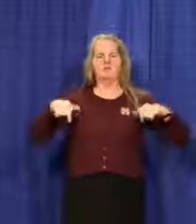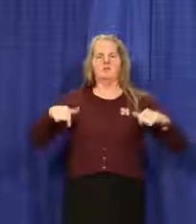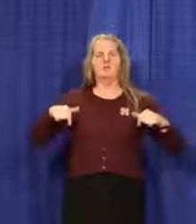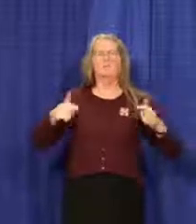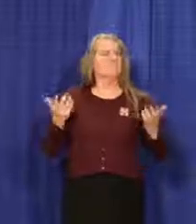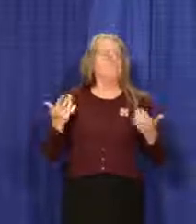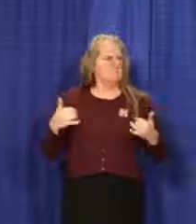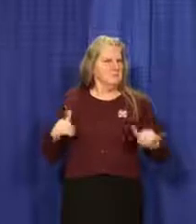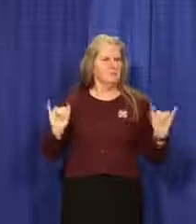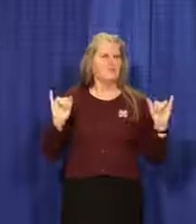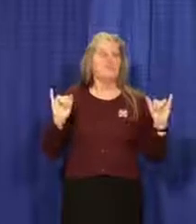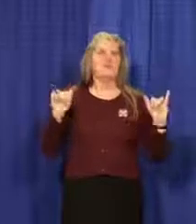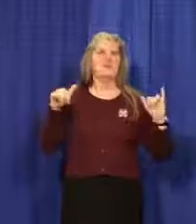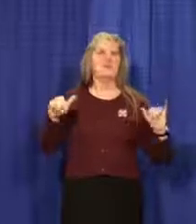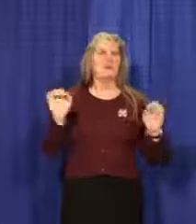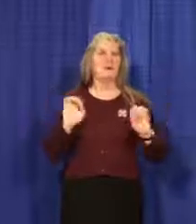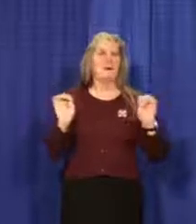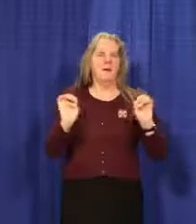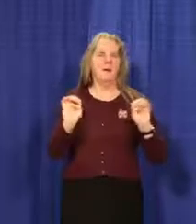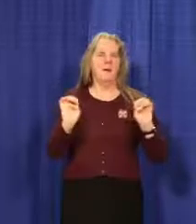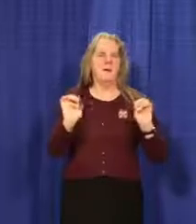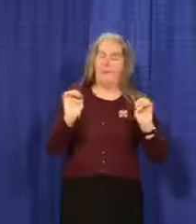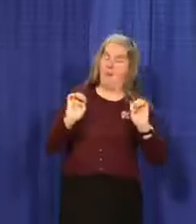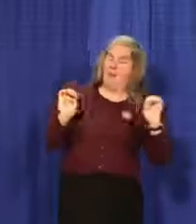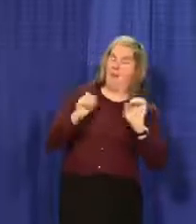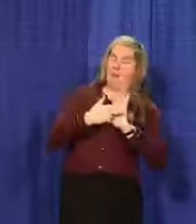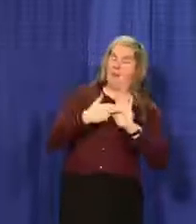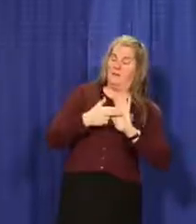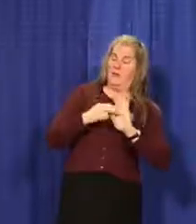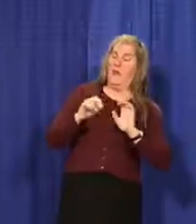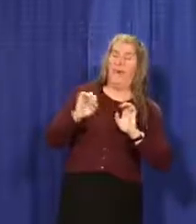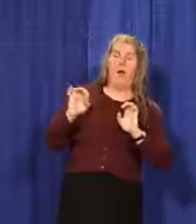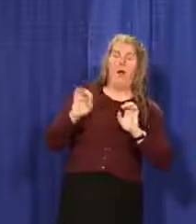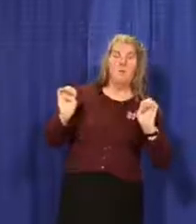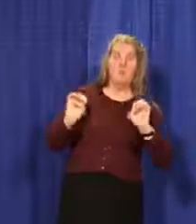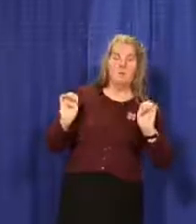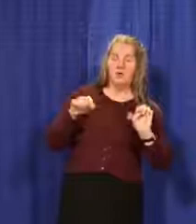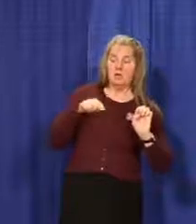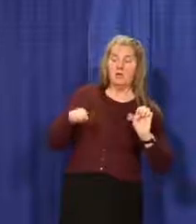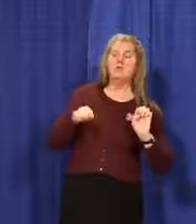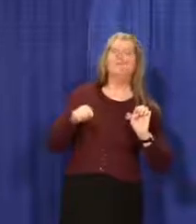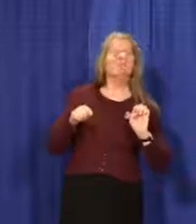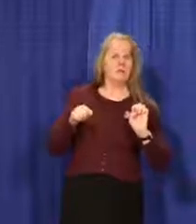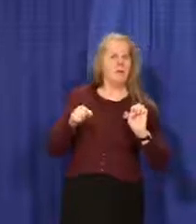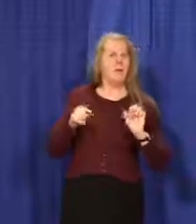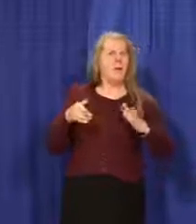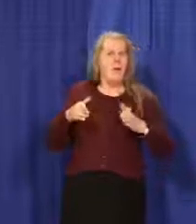current pandemic. The state of emergency will allow us to one force the safety measures we have made under the